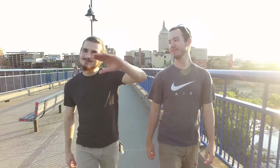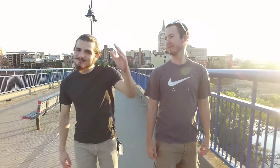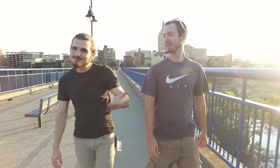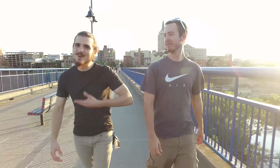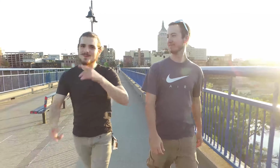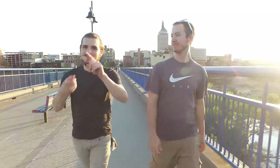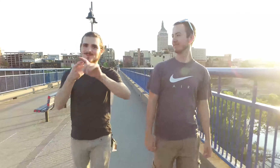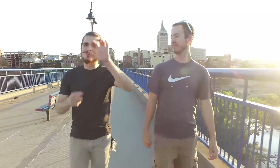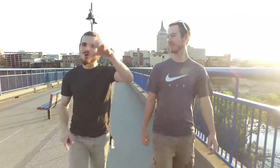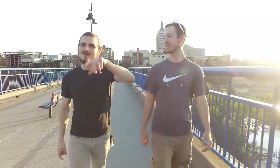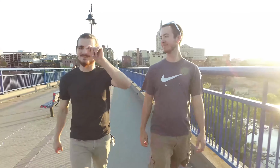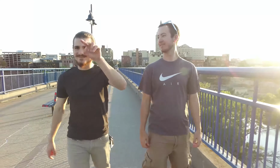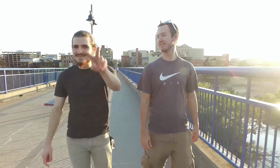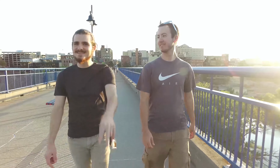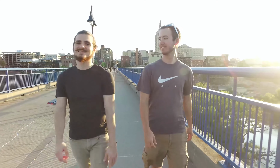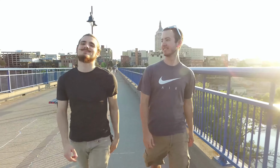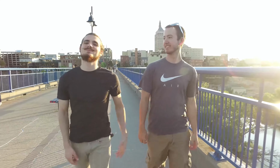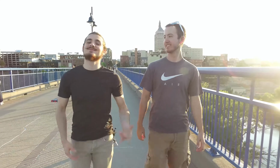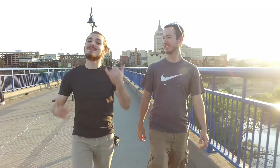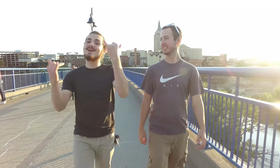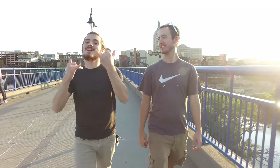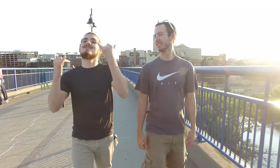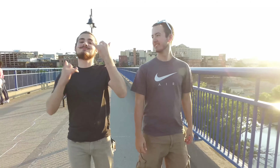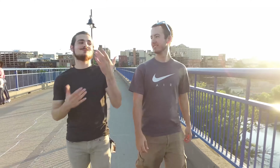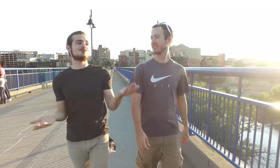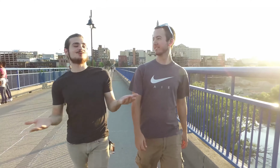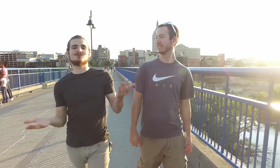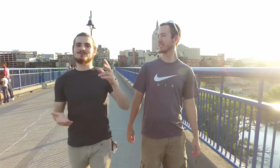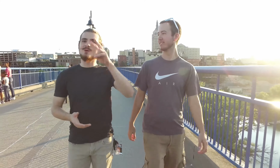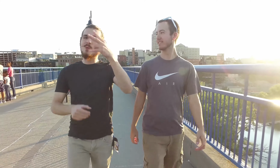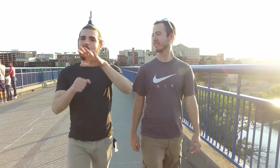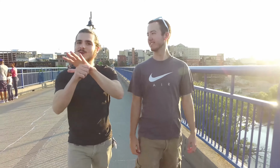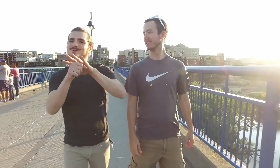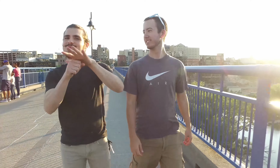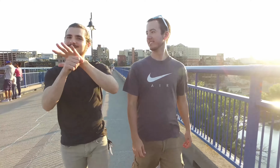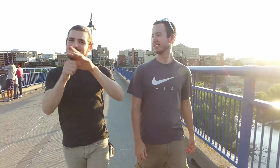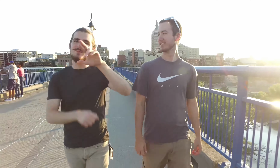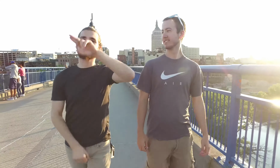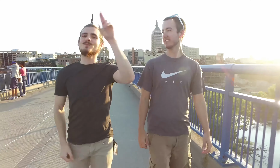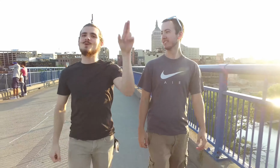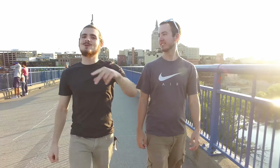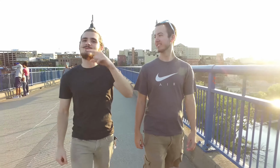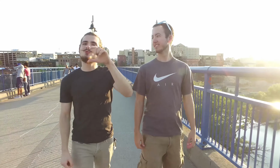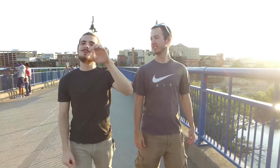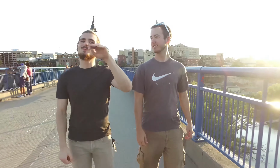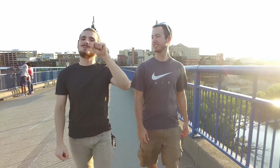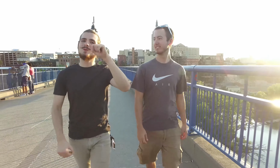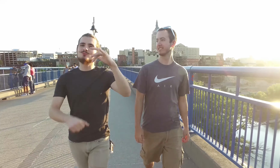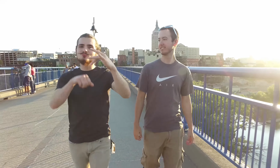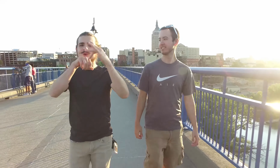Hello! Welcome to Roar TV. We are in our second location: Rochester Gem.